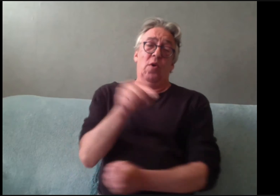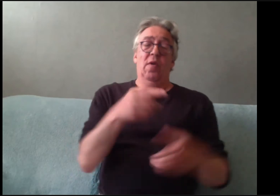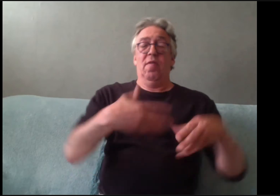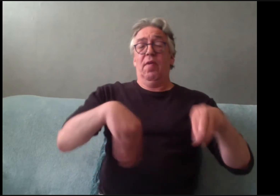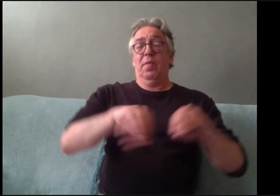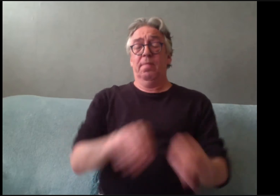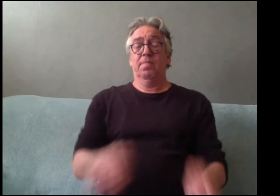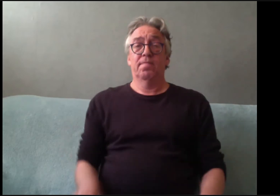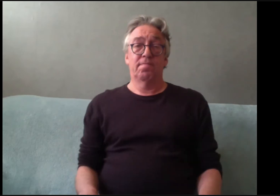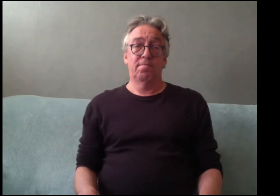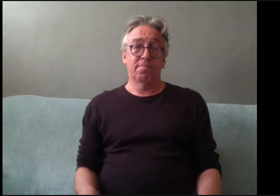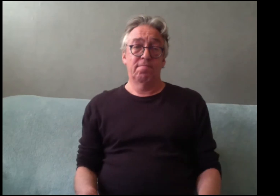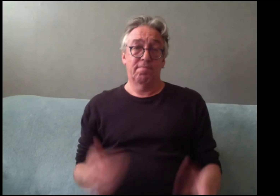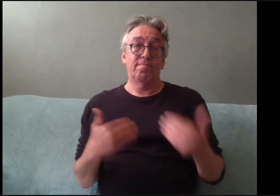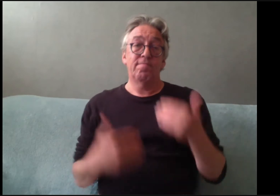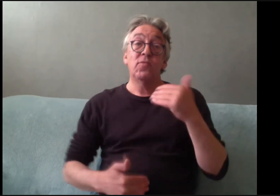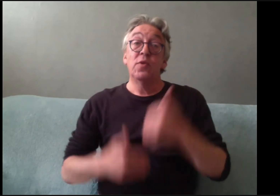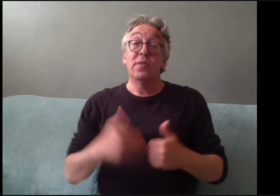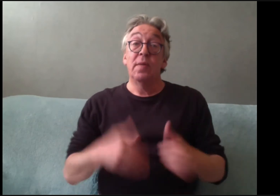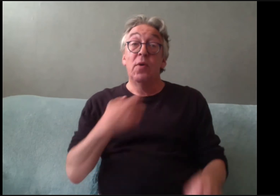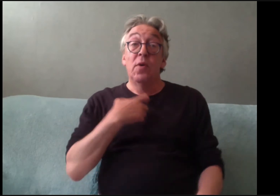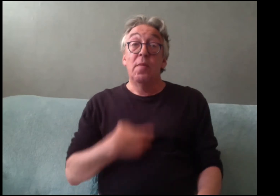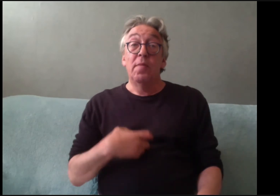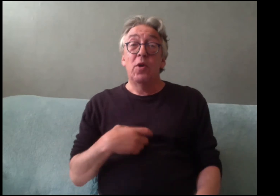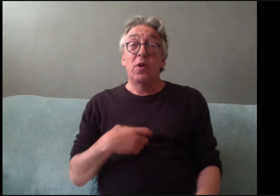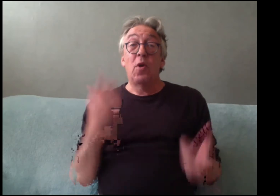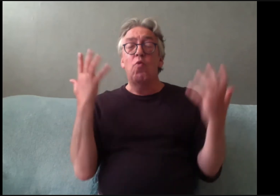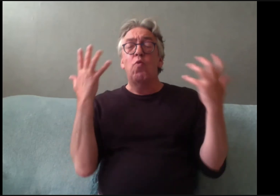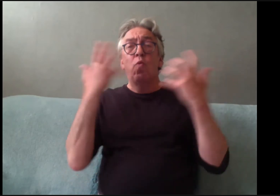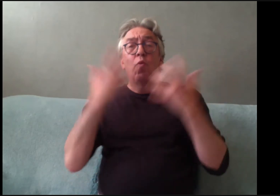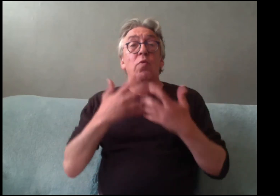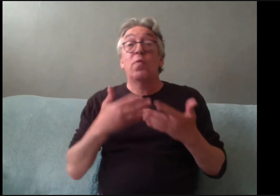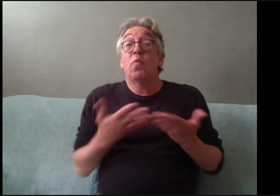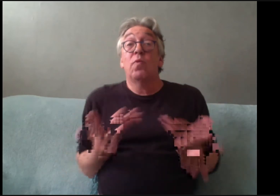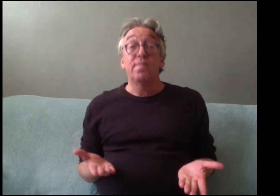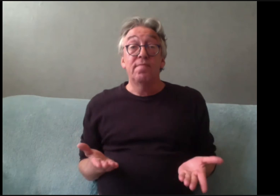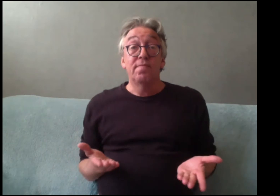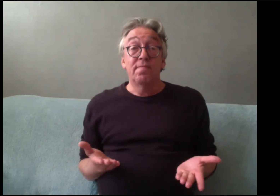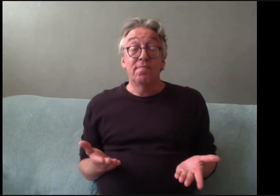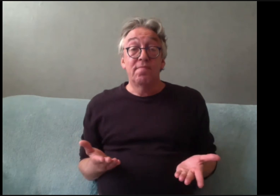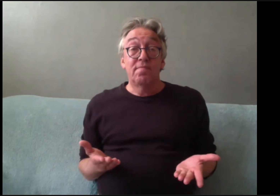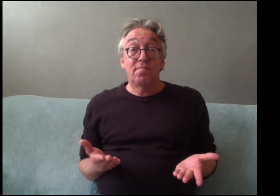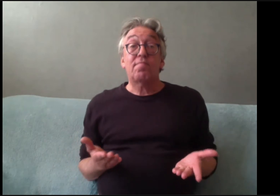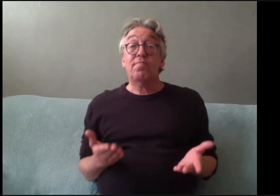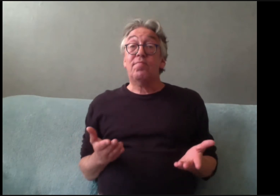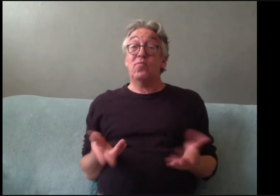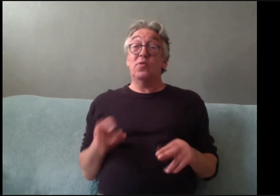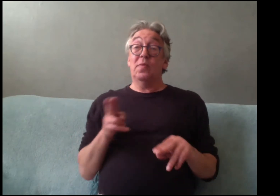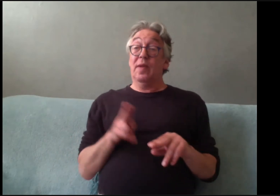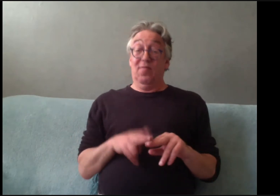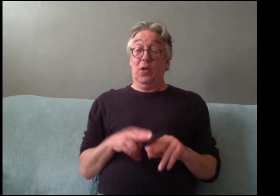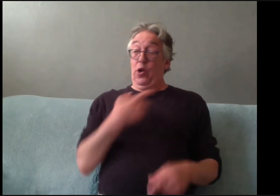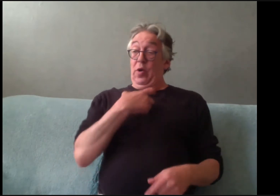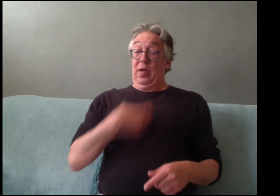about the idea of making selection at the emergency room